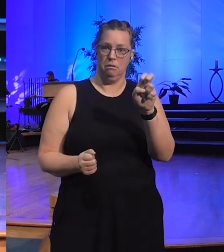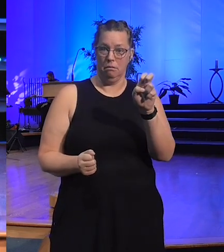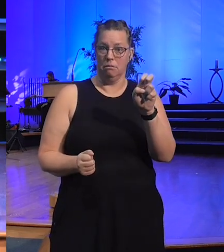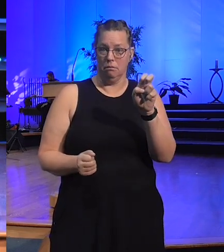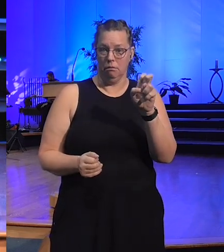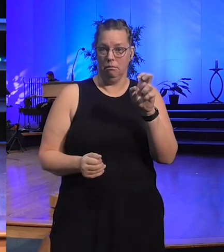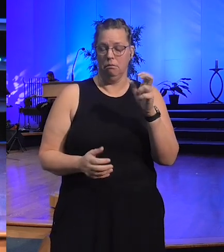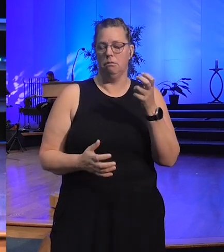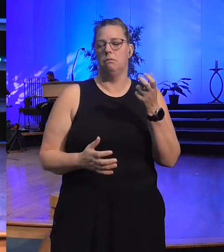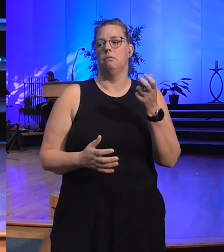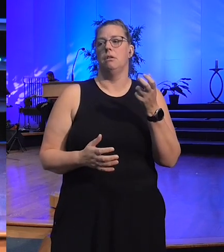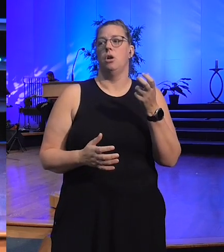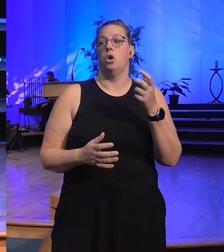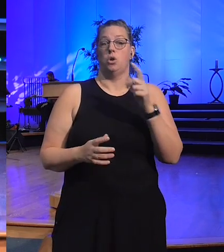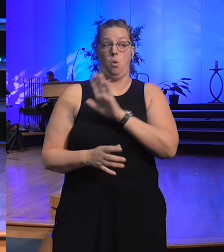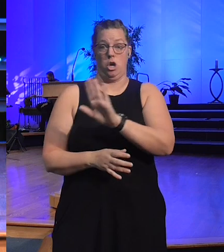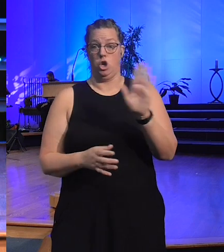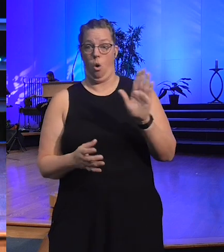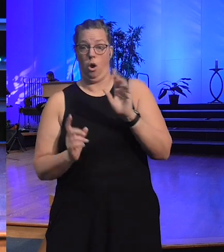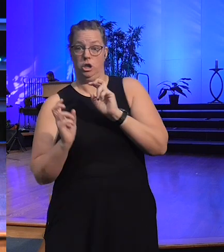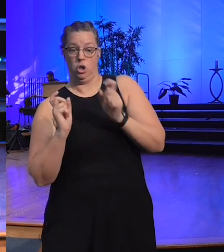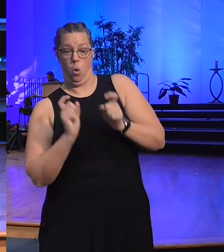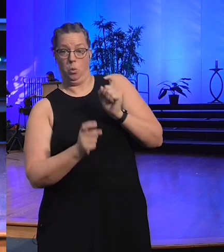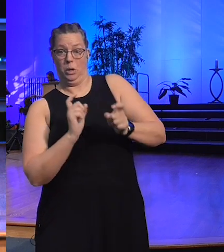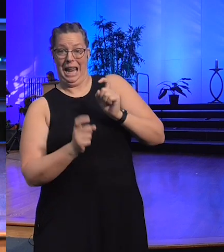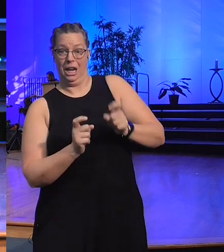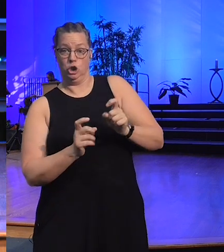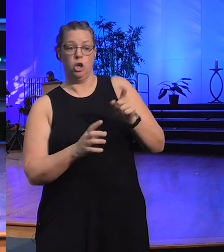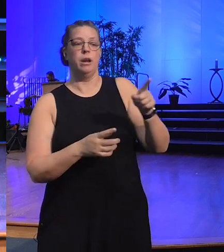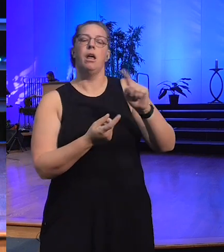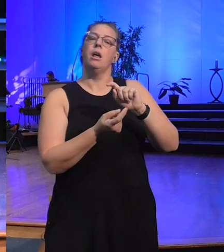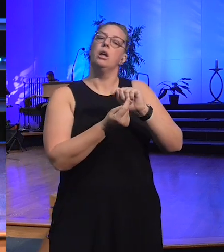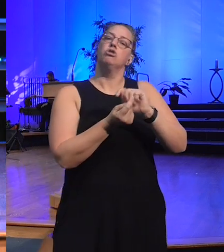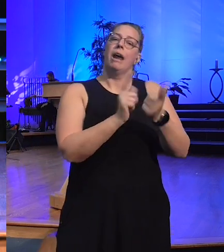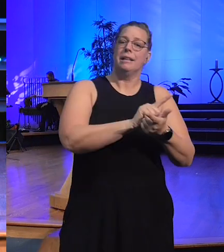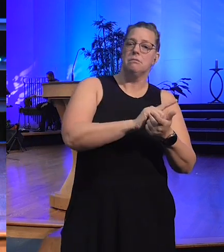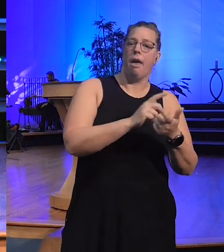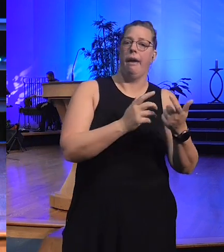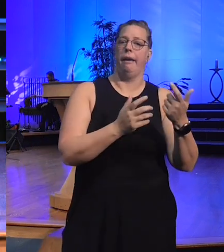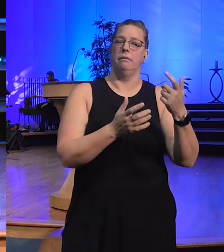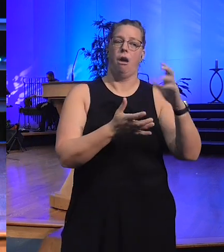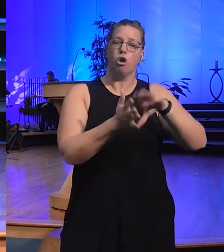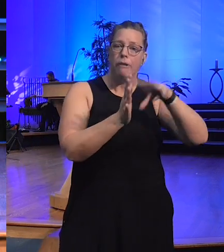and the generosity of so many people we're able to translate curriculum for them um offer them uh any